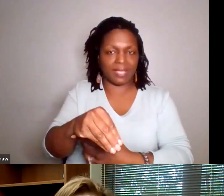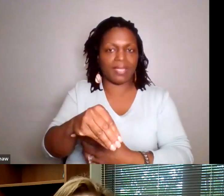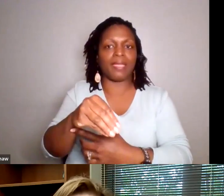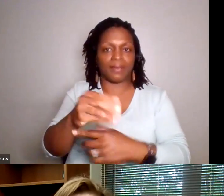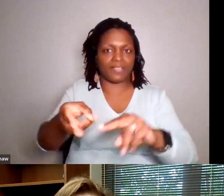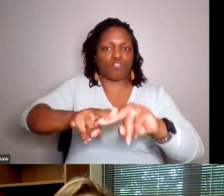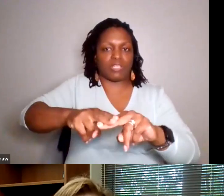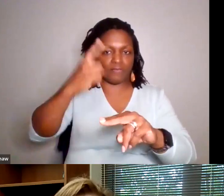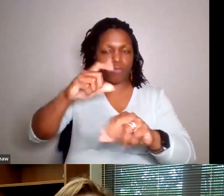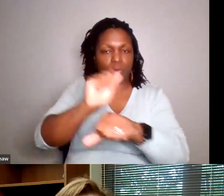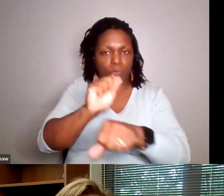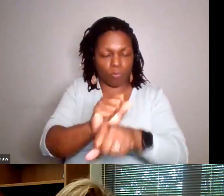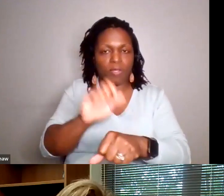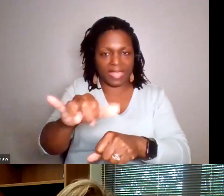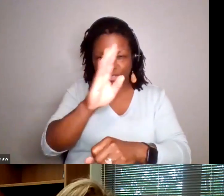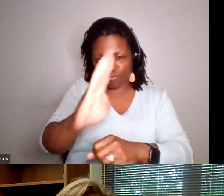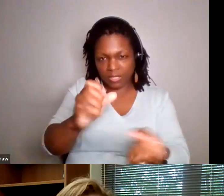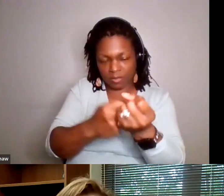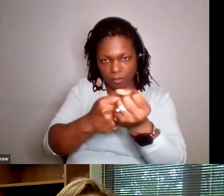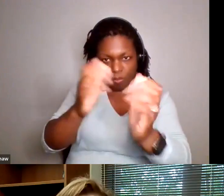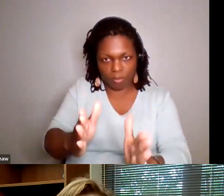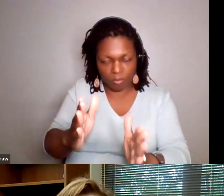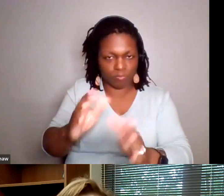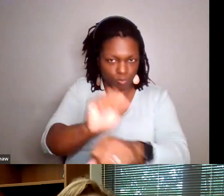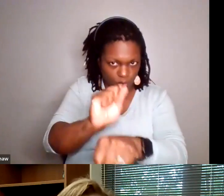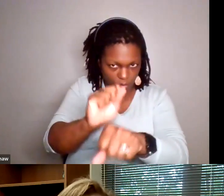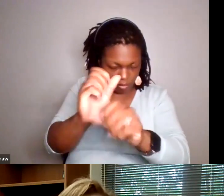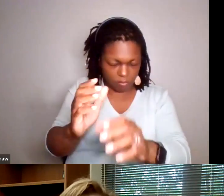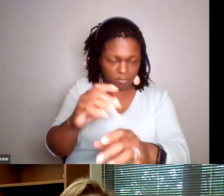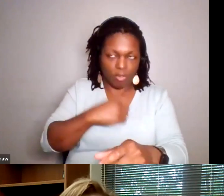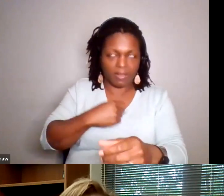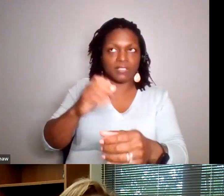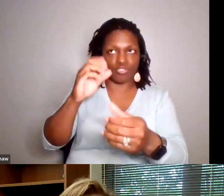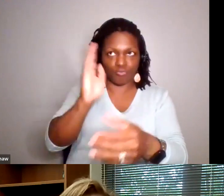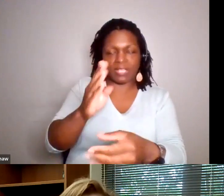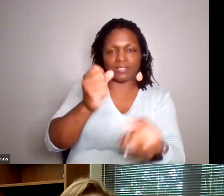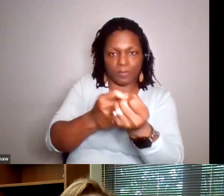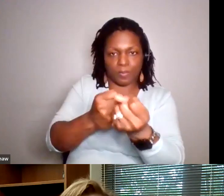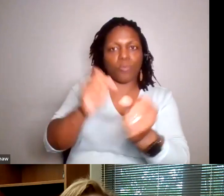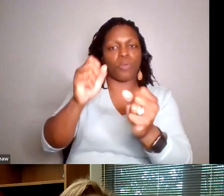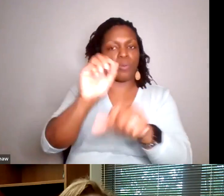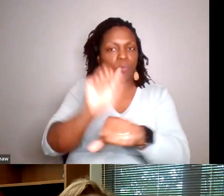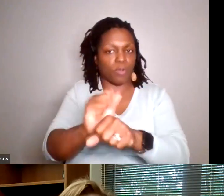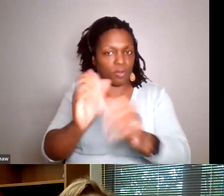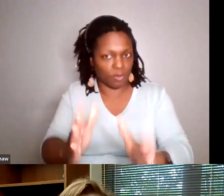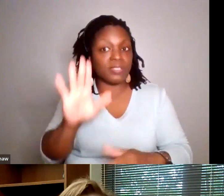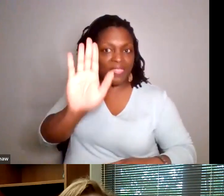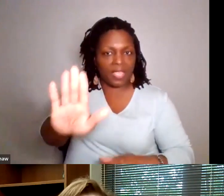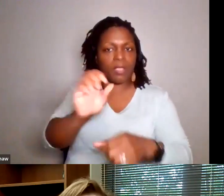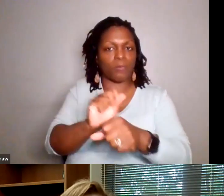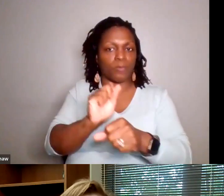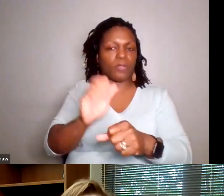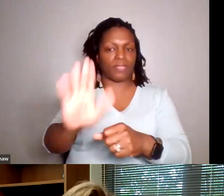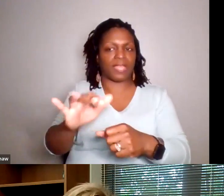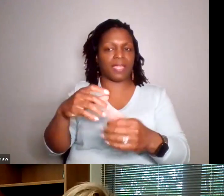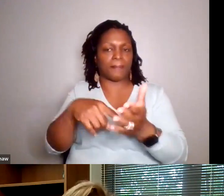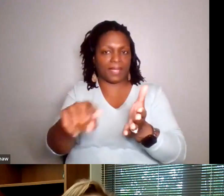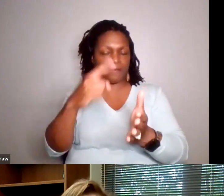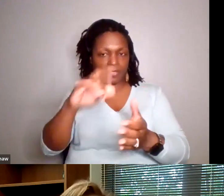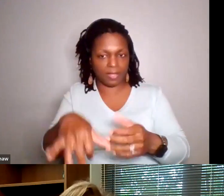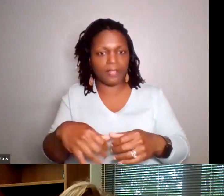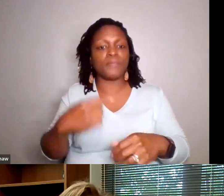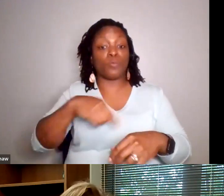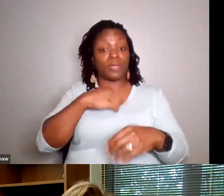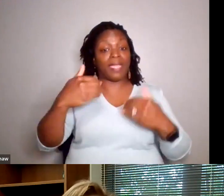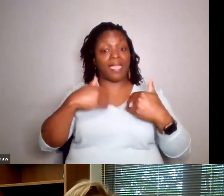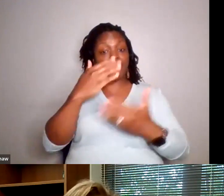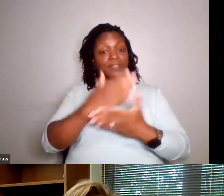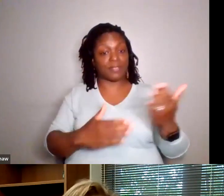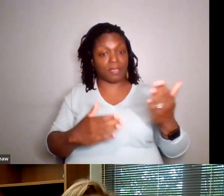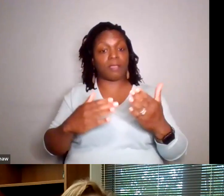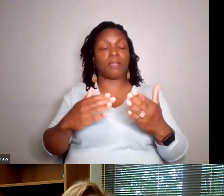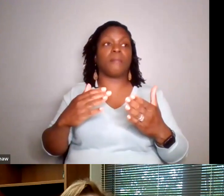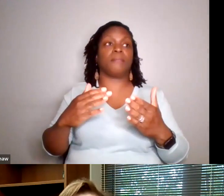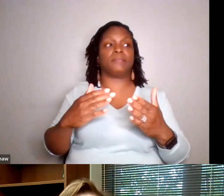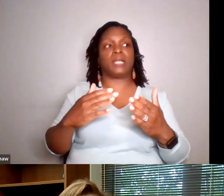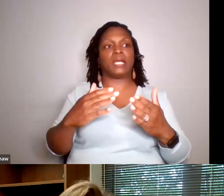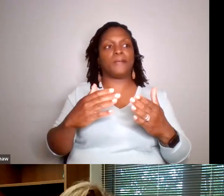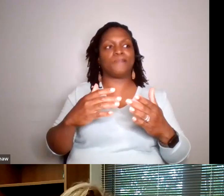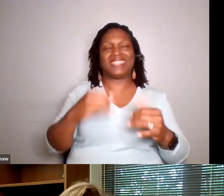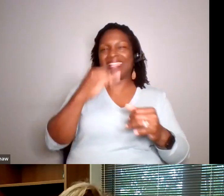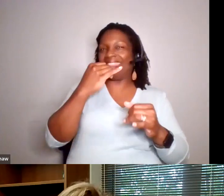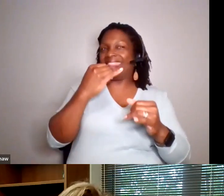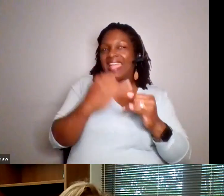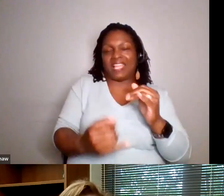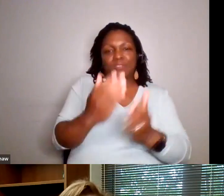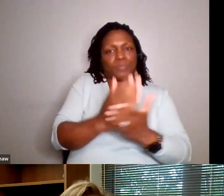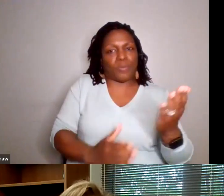And so we have we have done the emergency, rule it's it's in its final stages, and then that will be going out to the providers as a communication, and then we'll be doing auditing on the